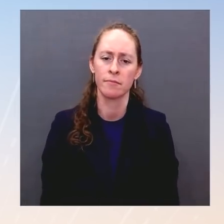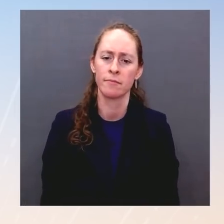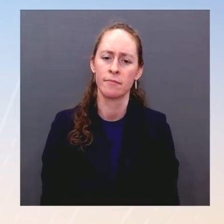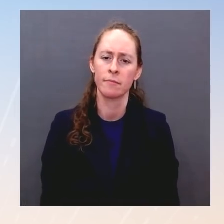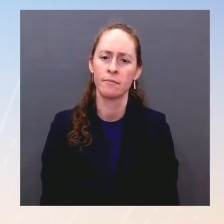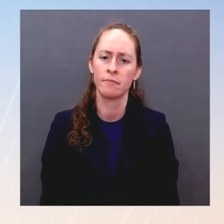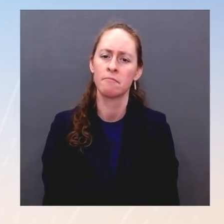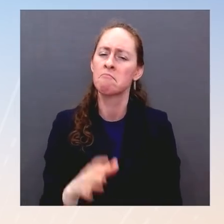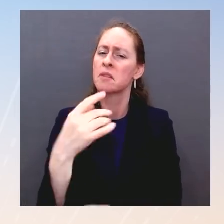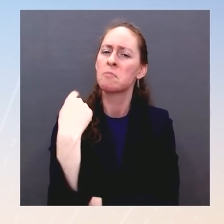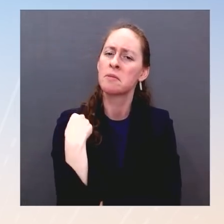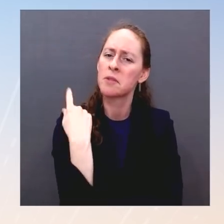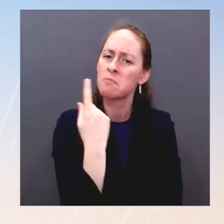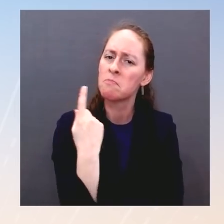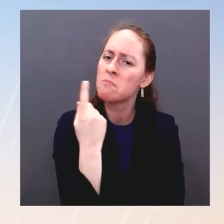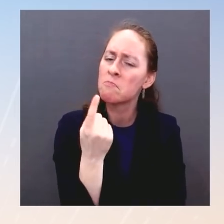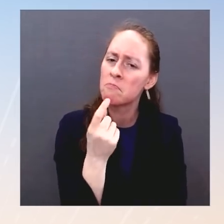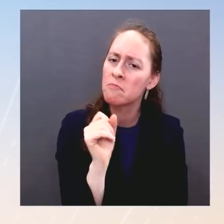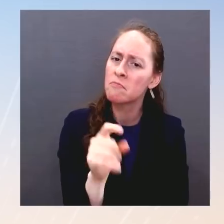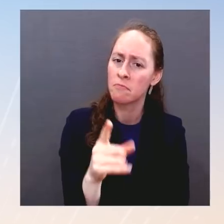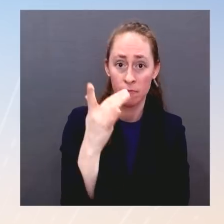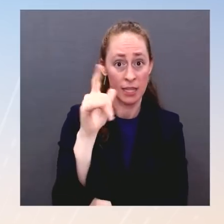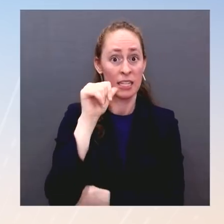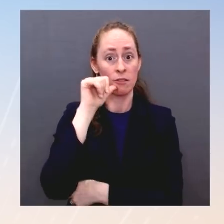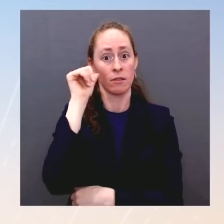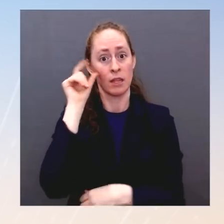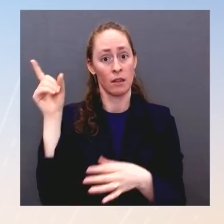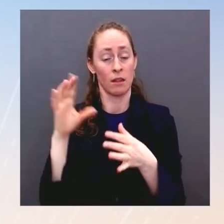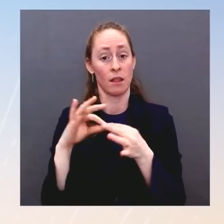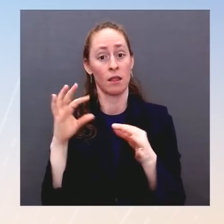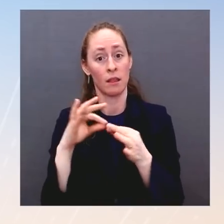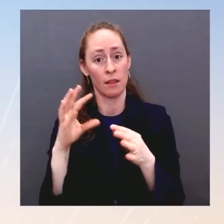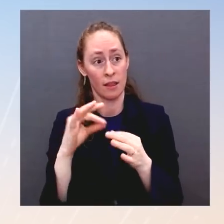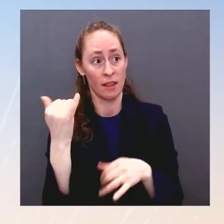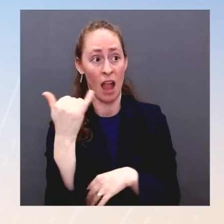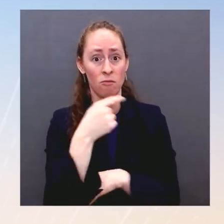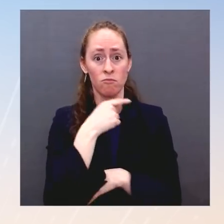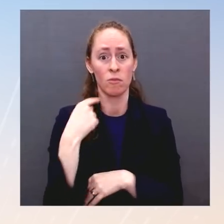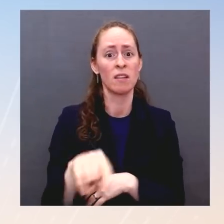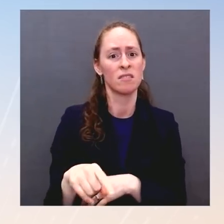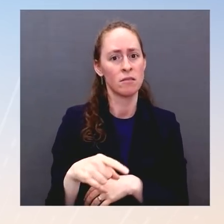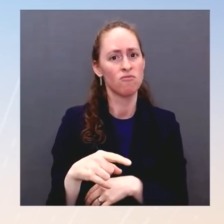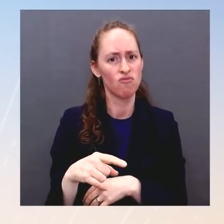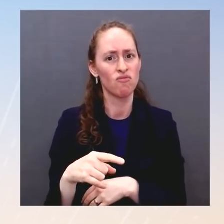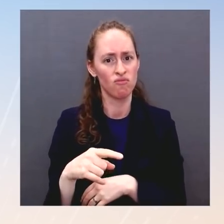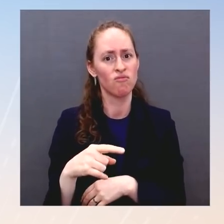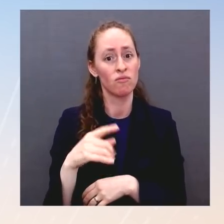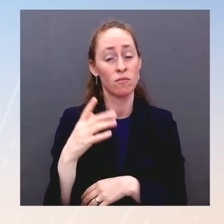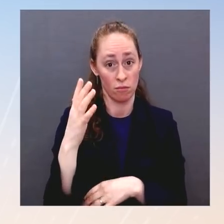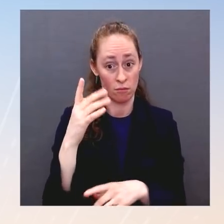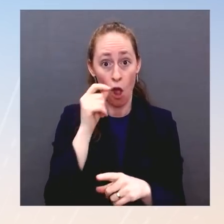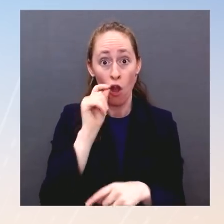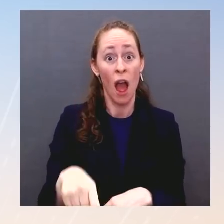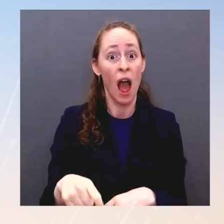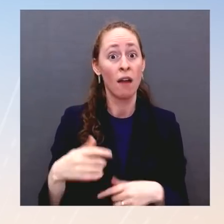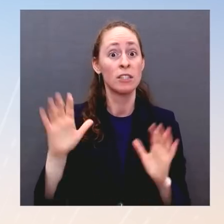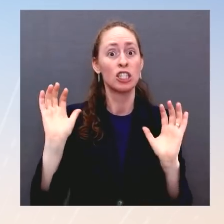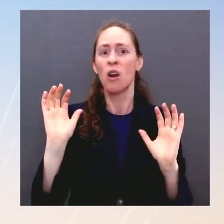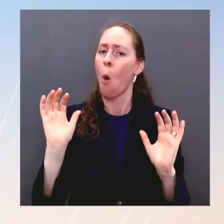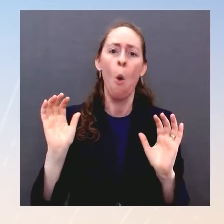Why isn't this a fight worth sending U.S. troops for? Why, in your as- -- in -- why has the President assessed that shouldn't be an option?